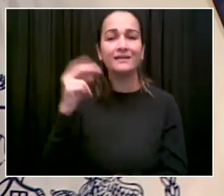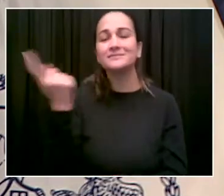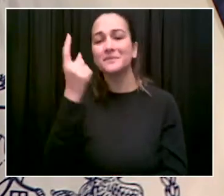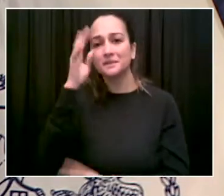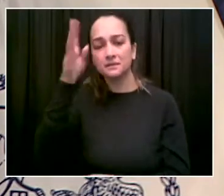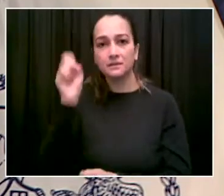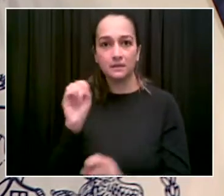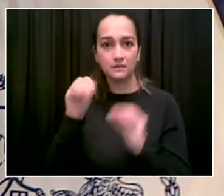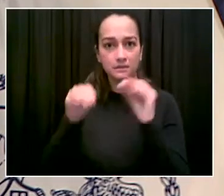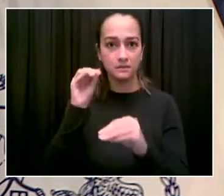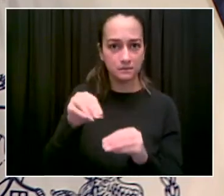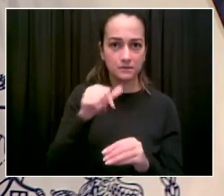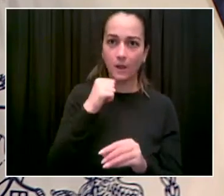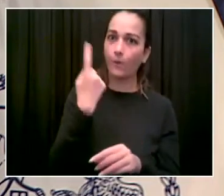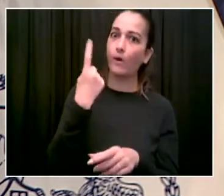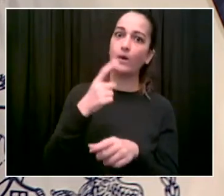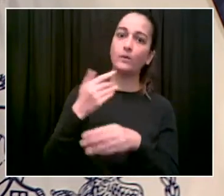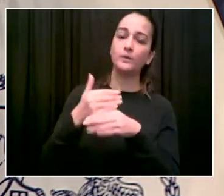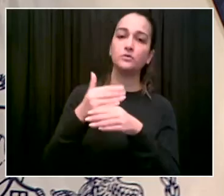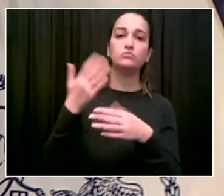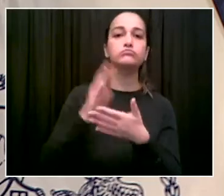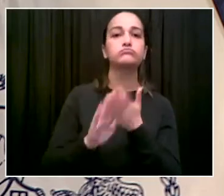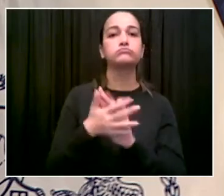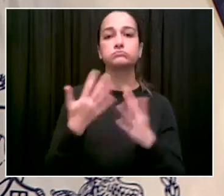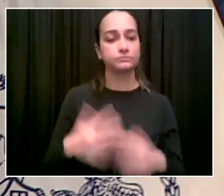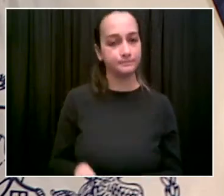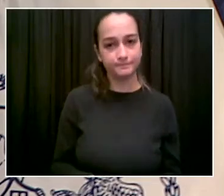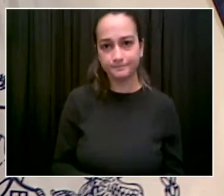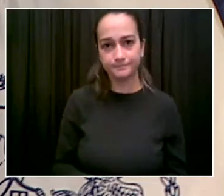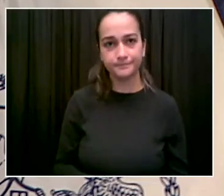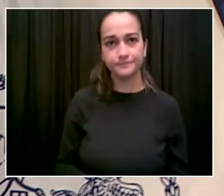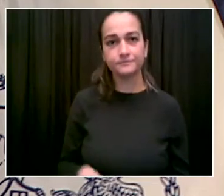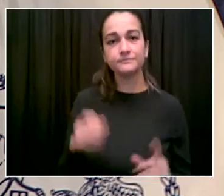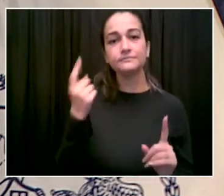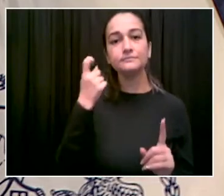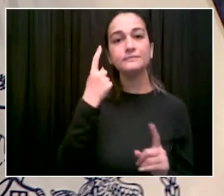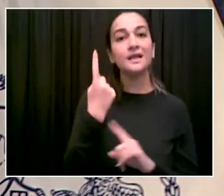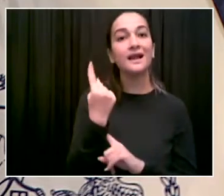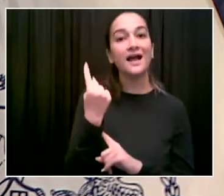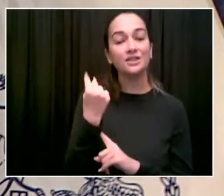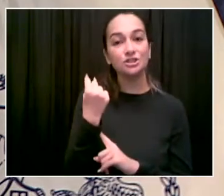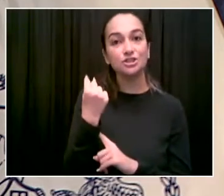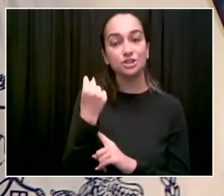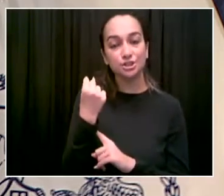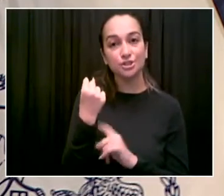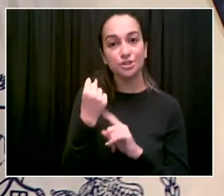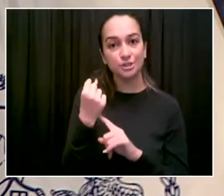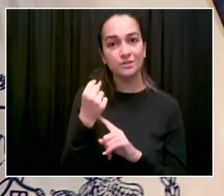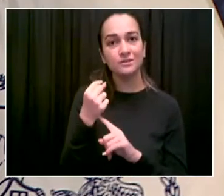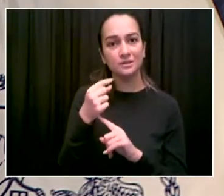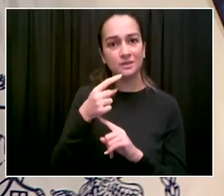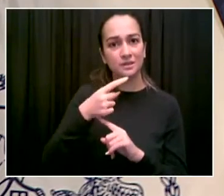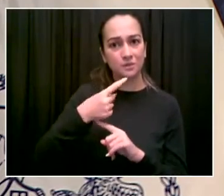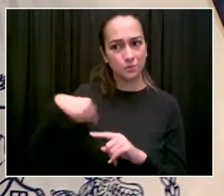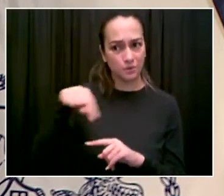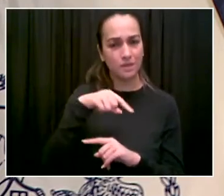EXAMINATION IS GOOD TO KEEP EEVRYNOE FOCUSED AND MAKE SURE THERE IS ACCOUNTABILITY. WE HAVE A TRACK